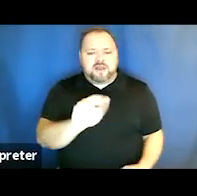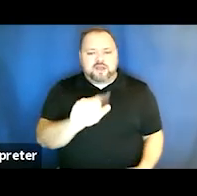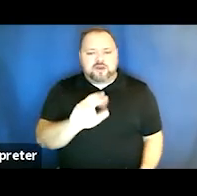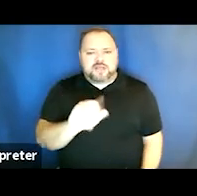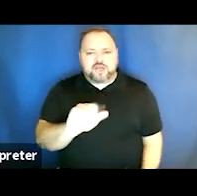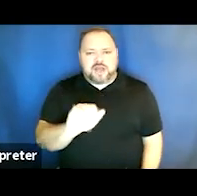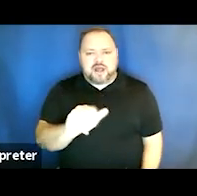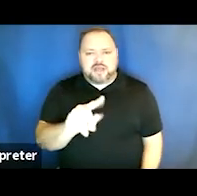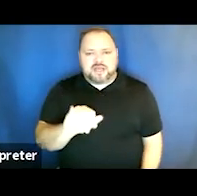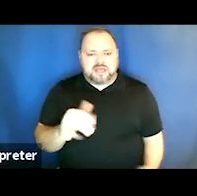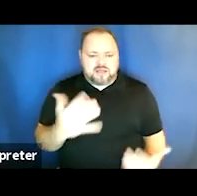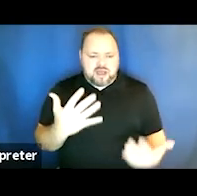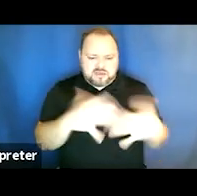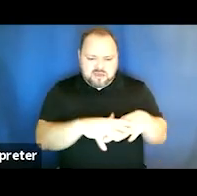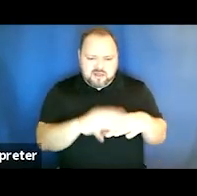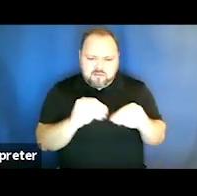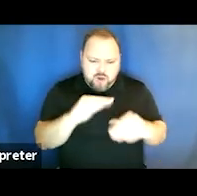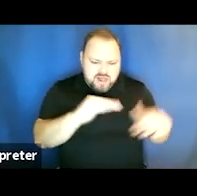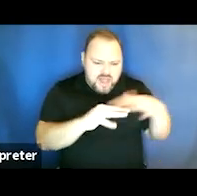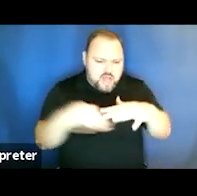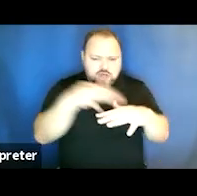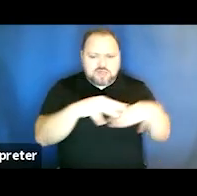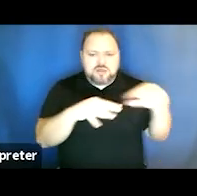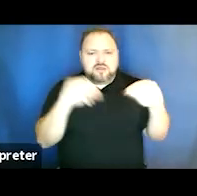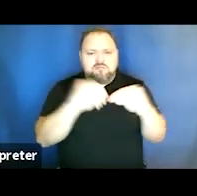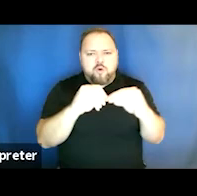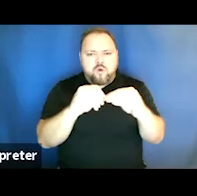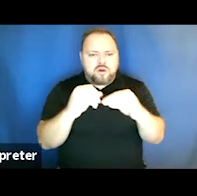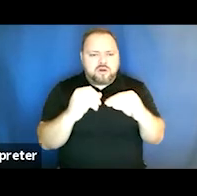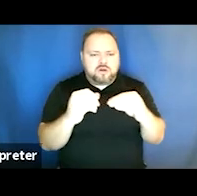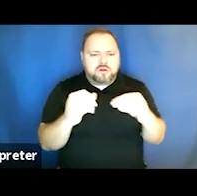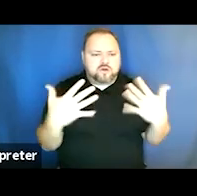the more layers and more intersecting identities that we have,